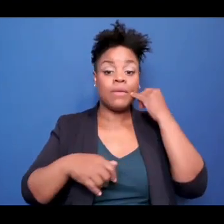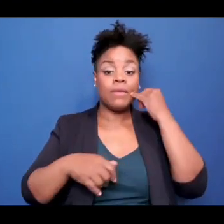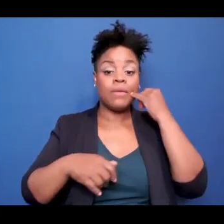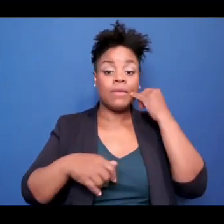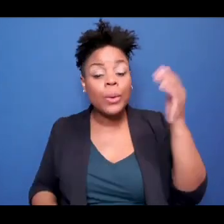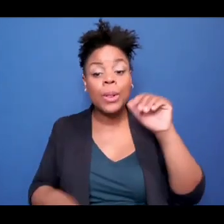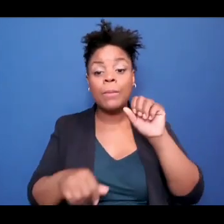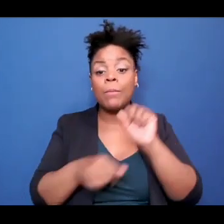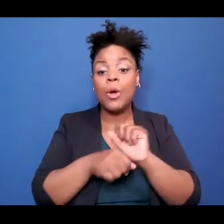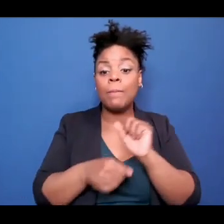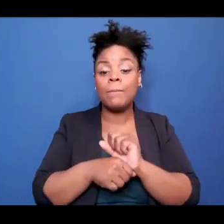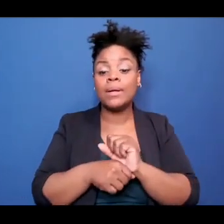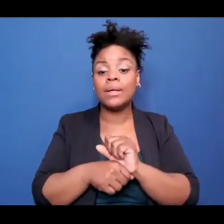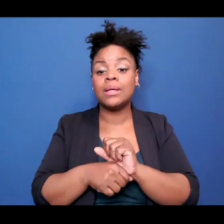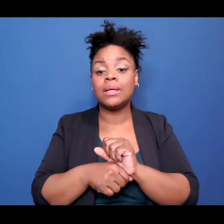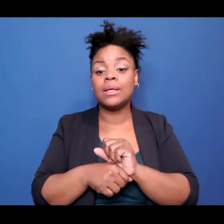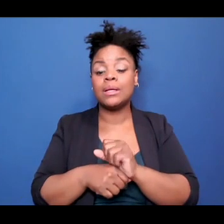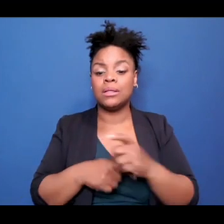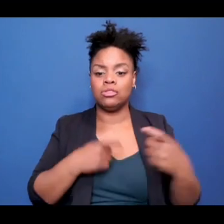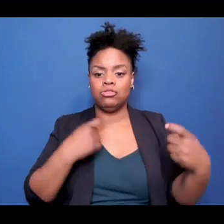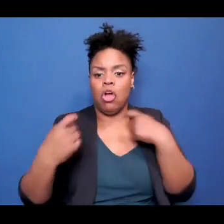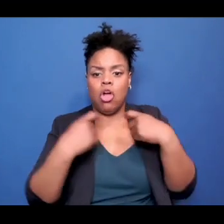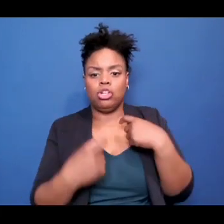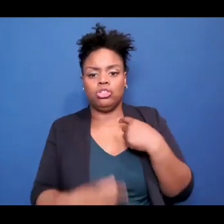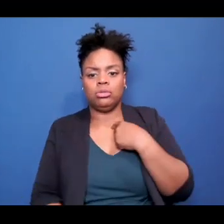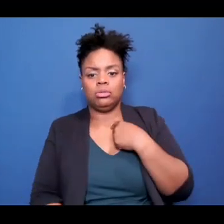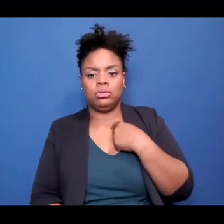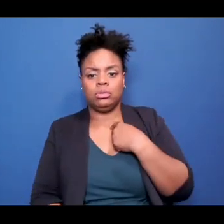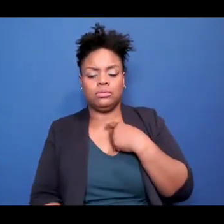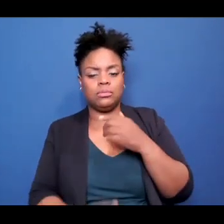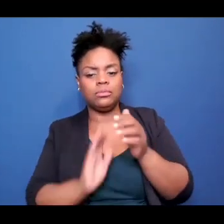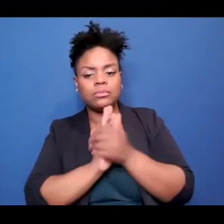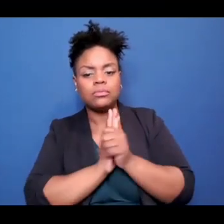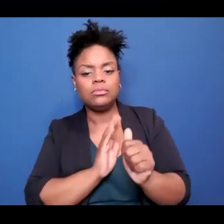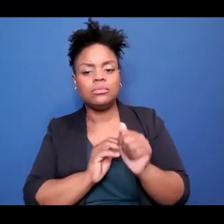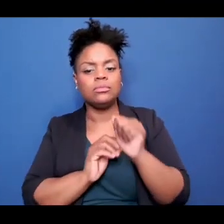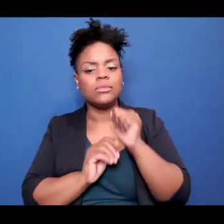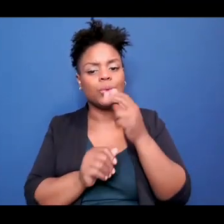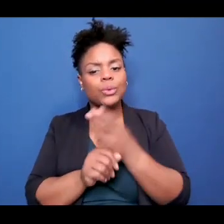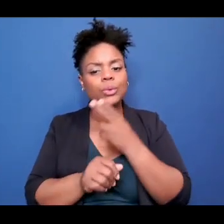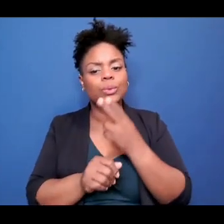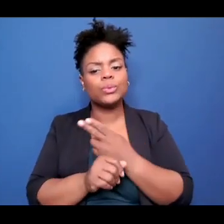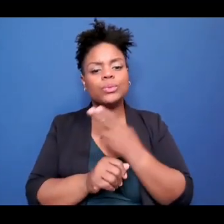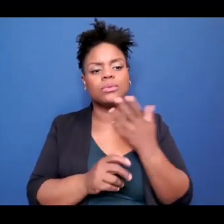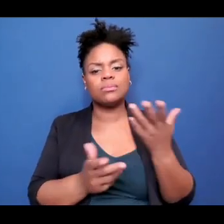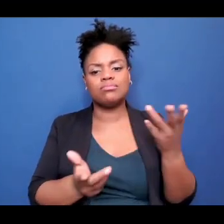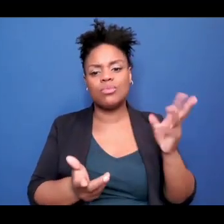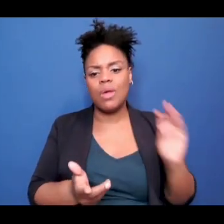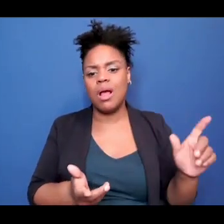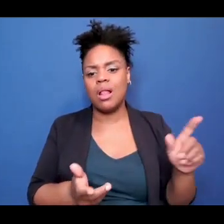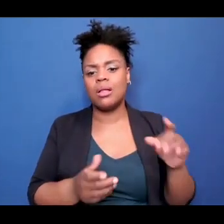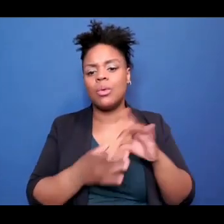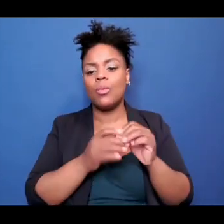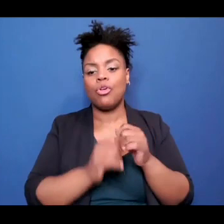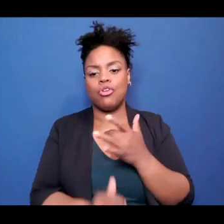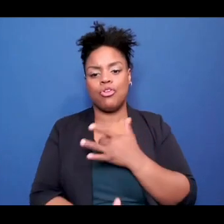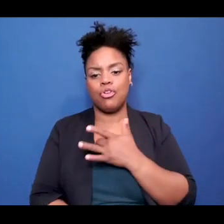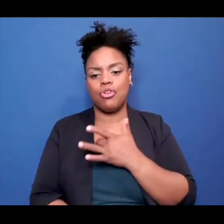WORK, LESS AUTHORITY OVER DECISIONS, LESS ABILITY TO ALLOCATE YOUR TIME AND USE OF SKILLS IS ALSO ASSOCIATED WITH